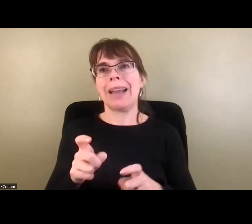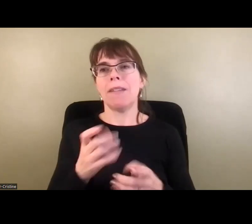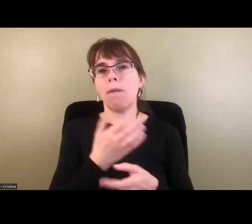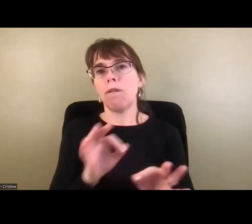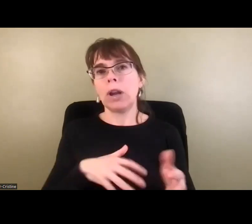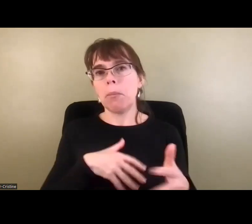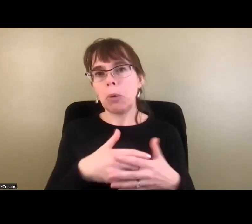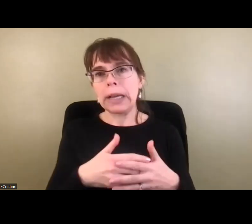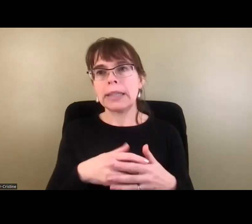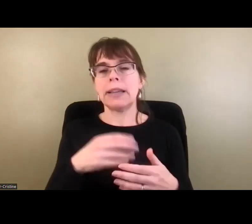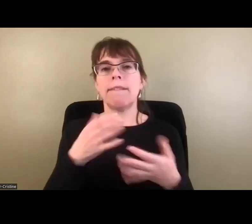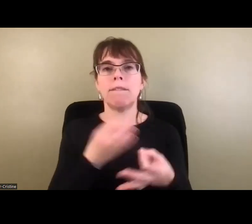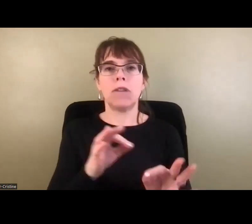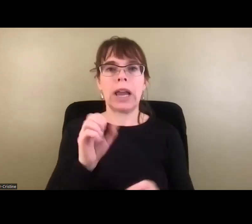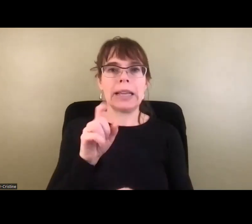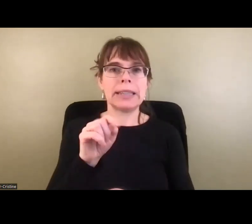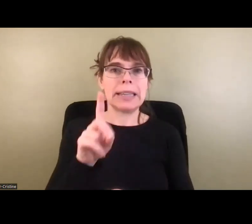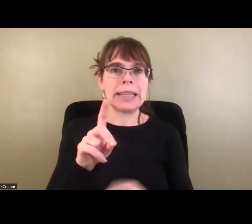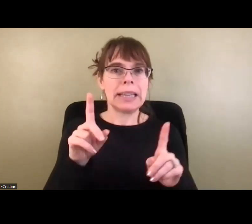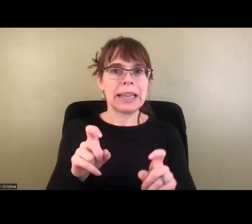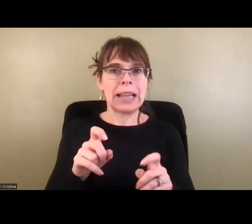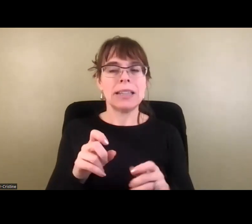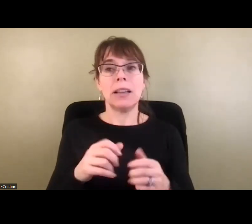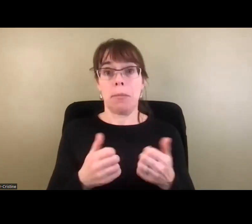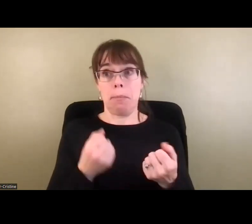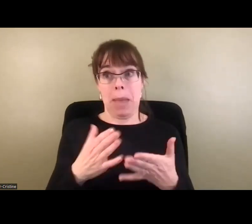Many of them will set up next to an actual an abortion provider,